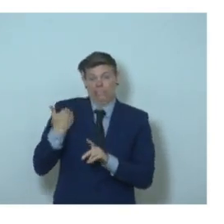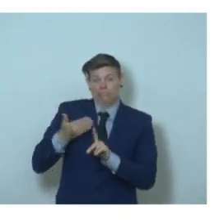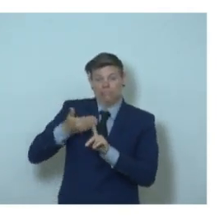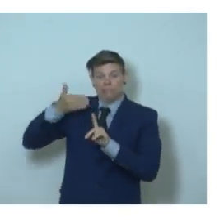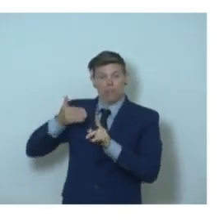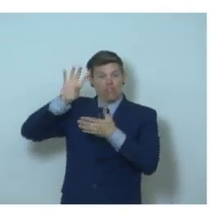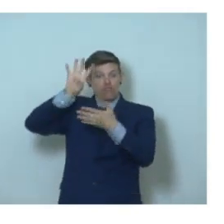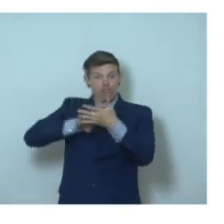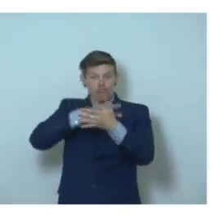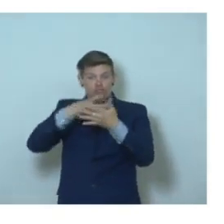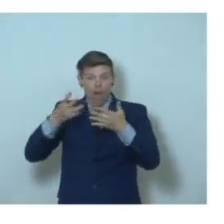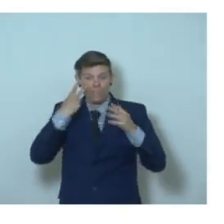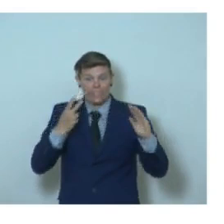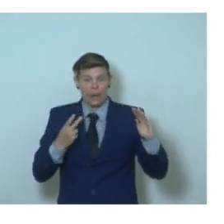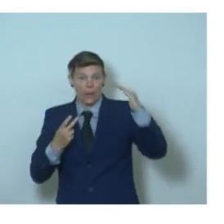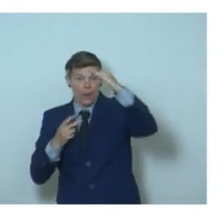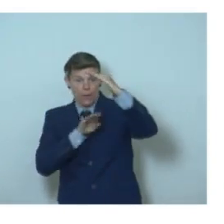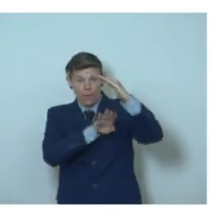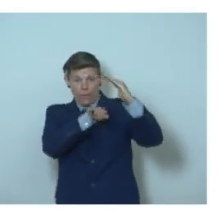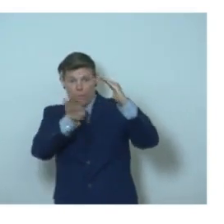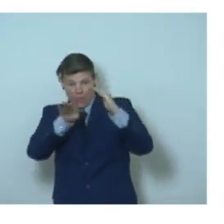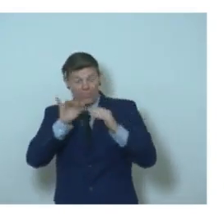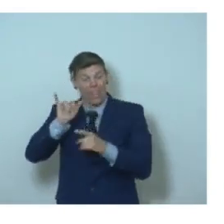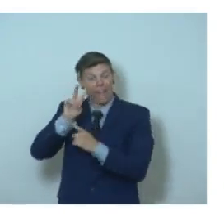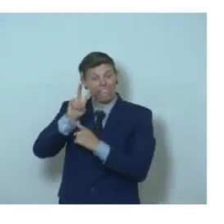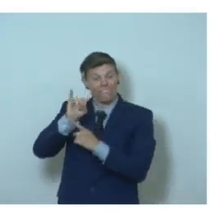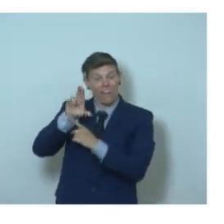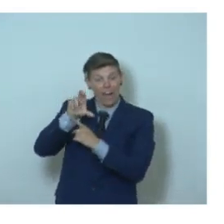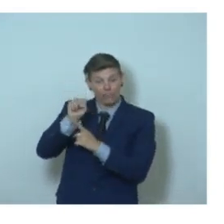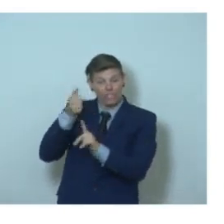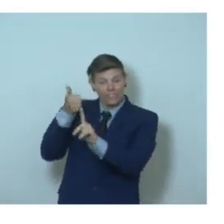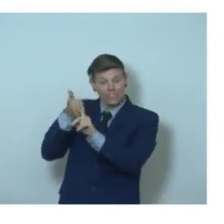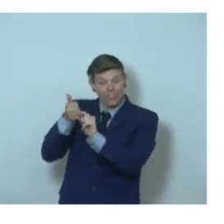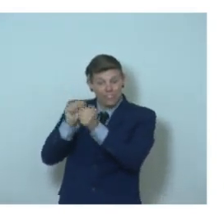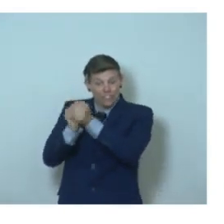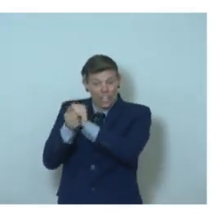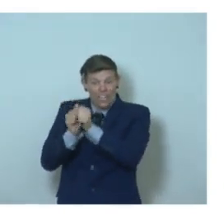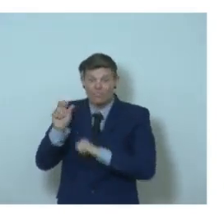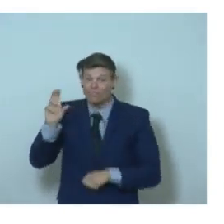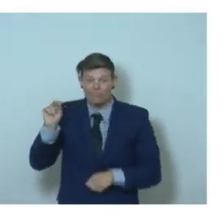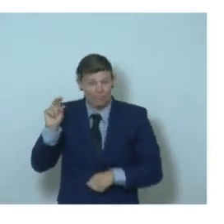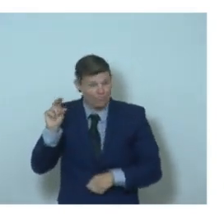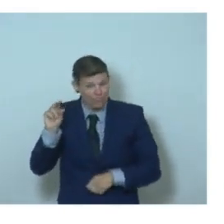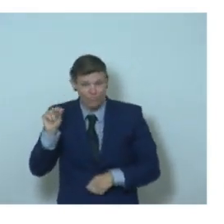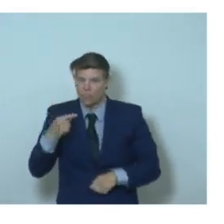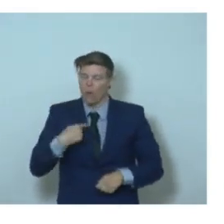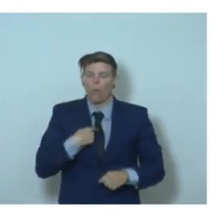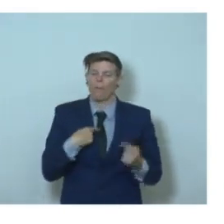ARE CRITICALLY IMPORTANT THAT THIS GRAPH REALLY AS I SAID THE PREVIOUS GRAPH IS A GRAPH OF WHAT WE DO.